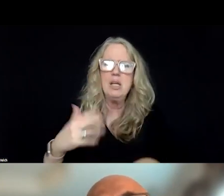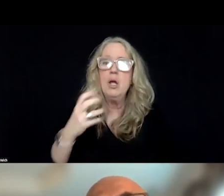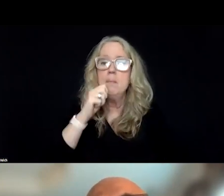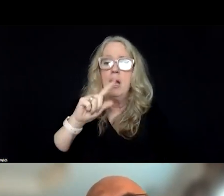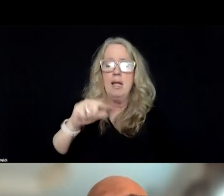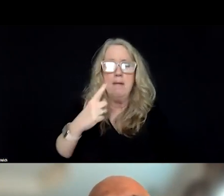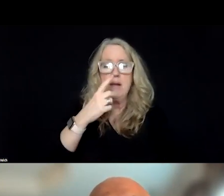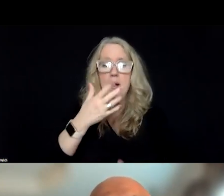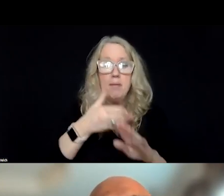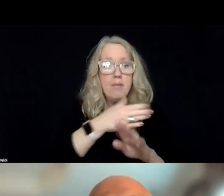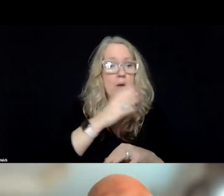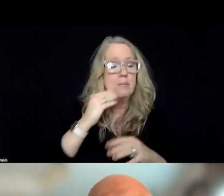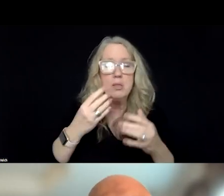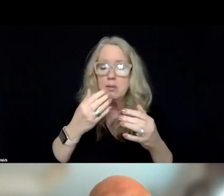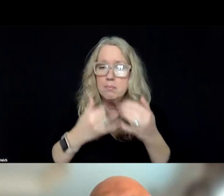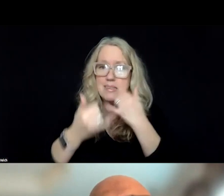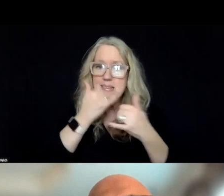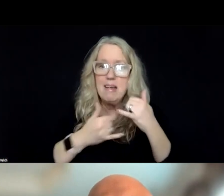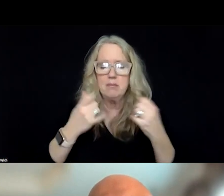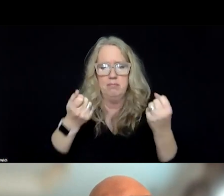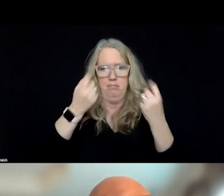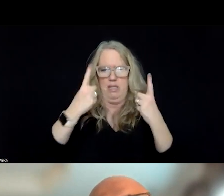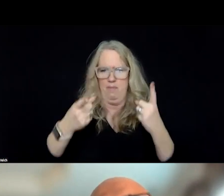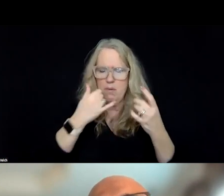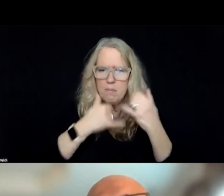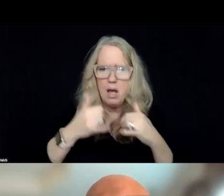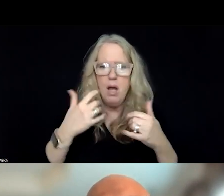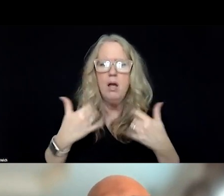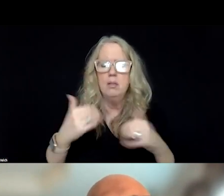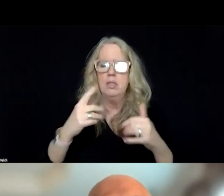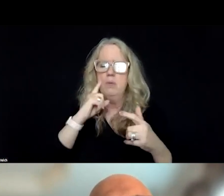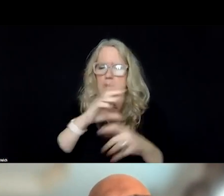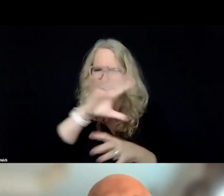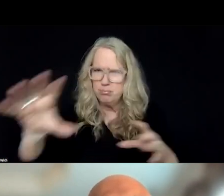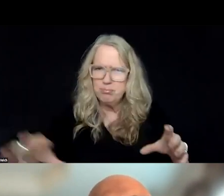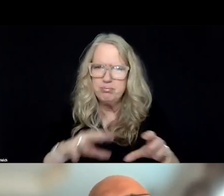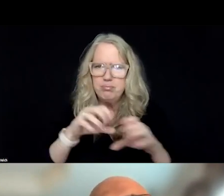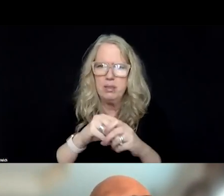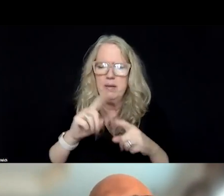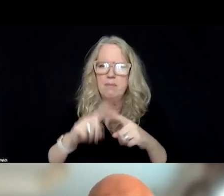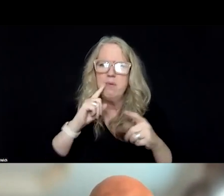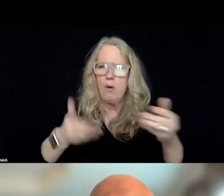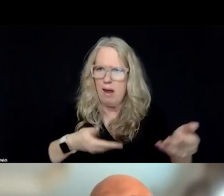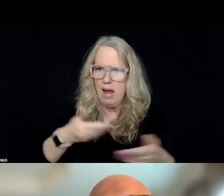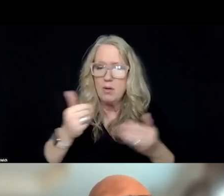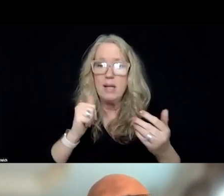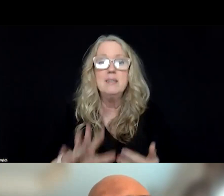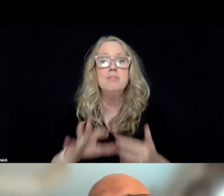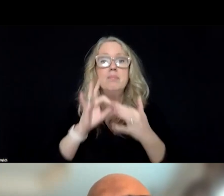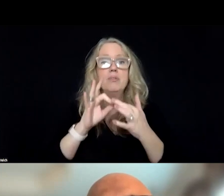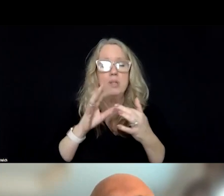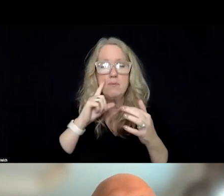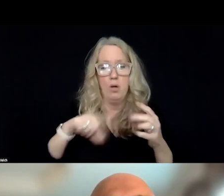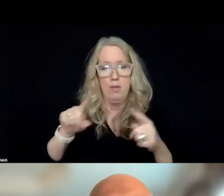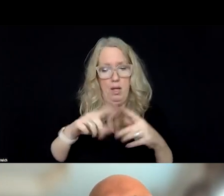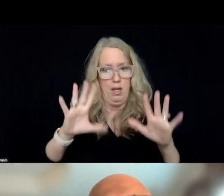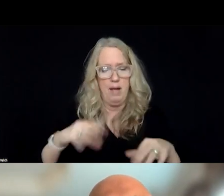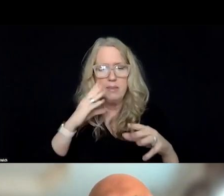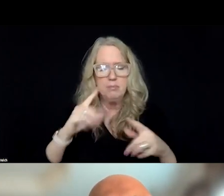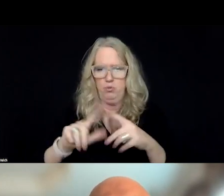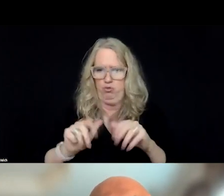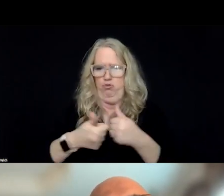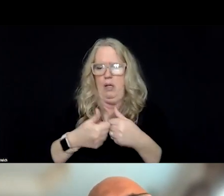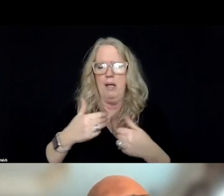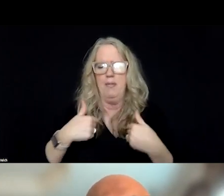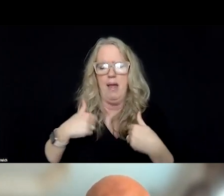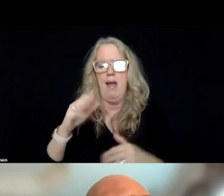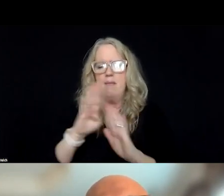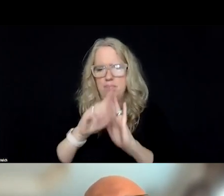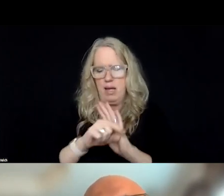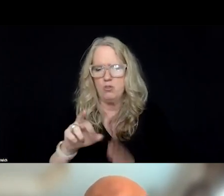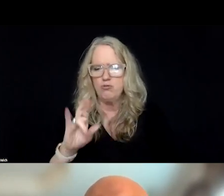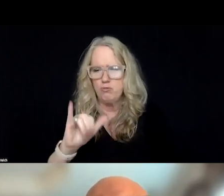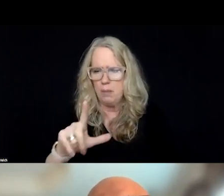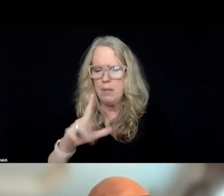THEY WERE IN THE PAST. IT IS TIME TO SHIFT OUR MIND